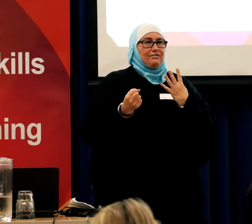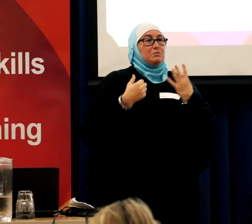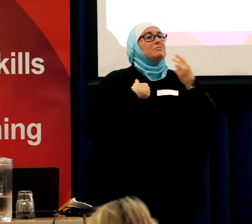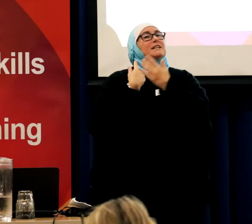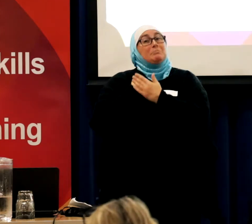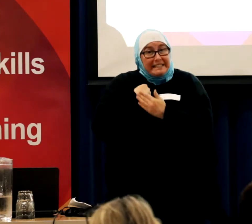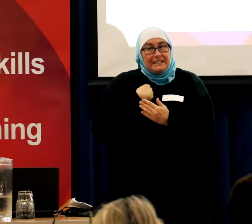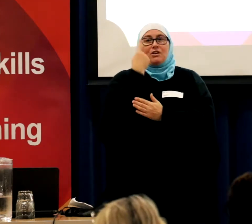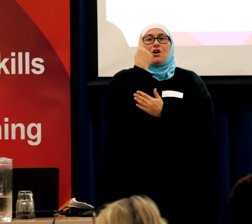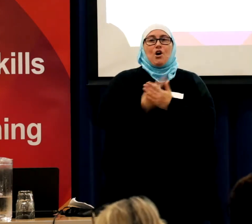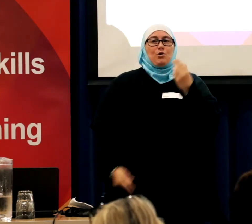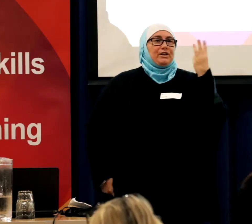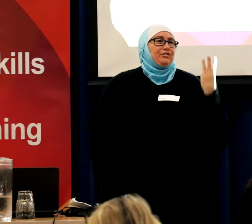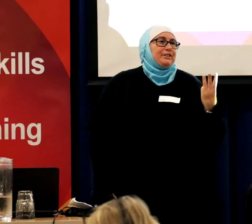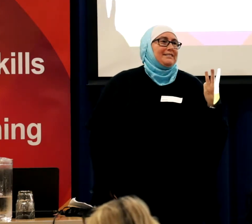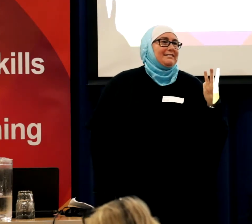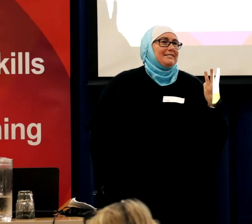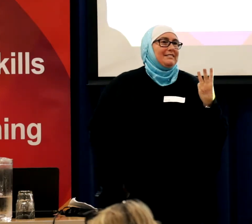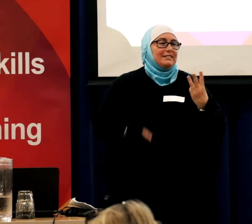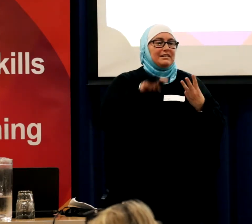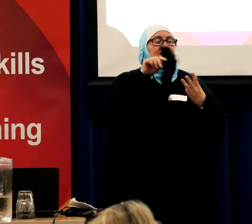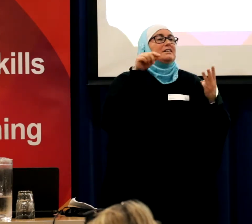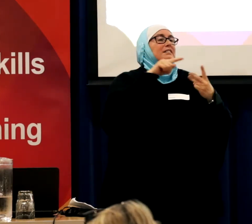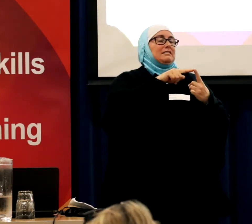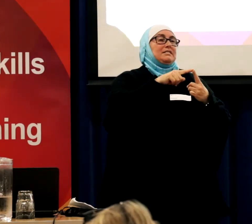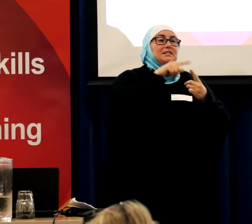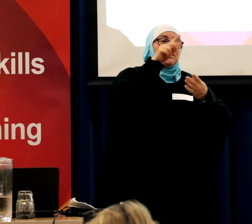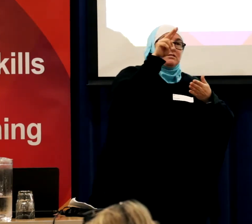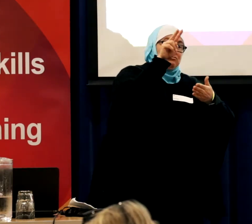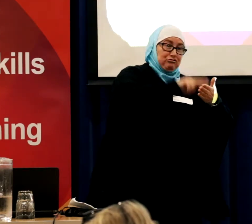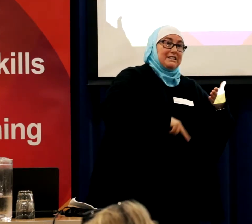But, for myself, I only have three.